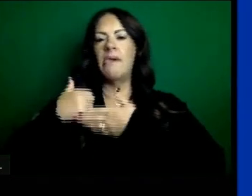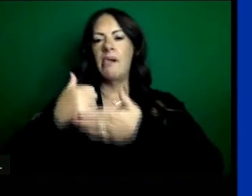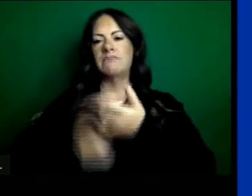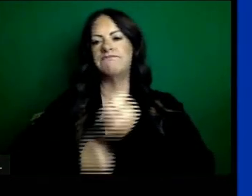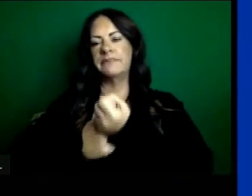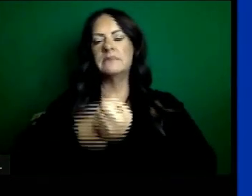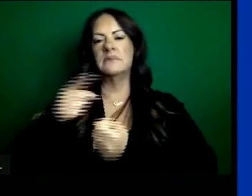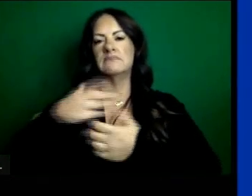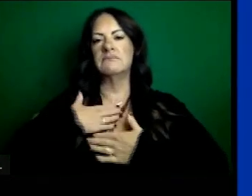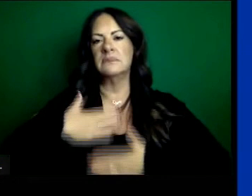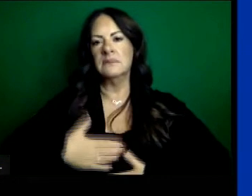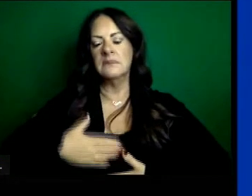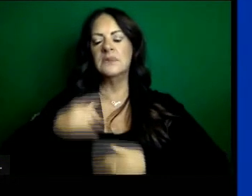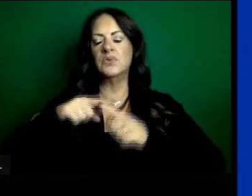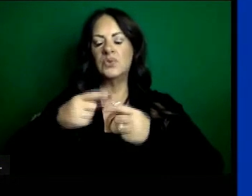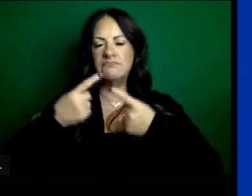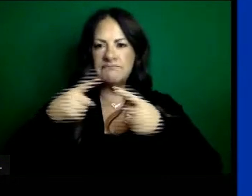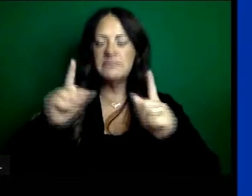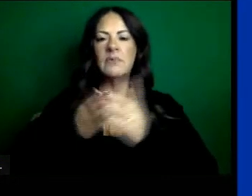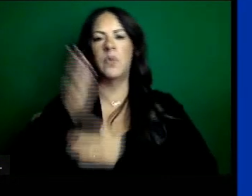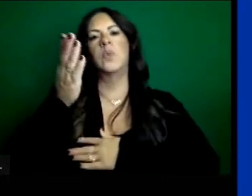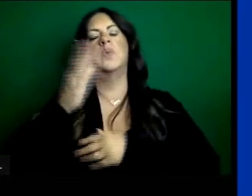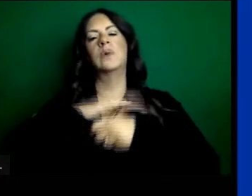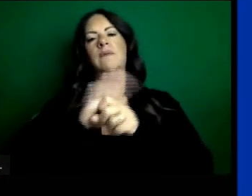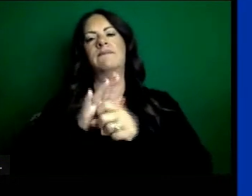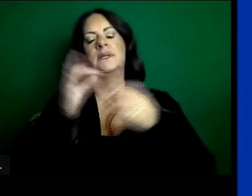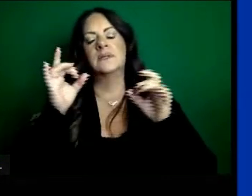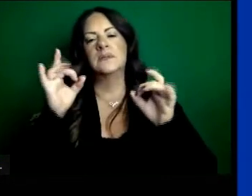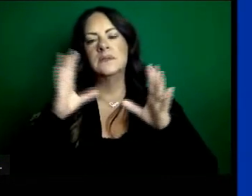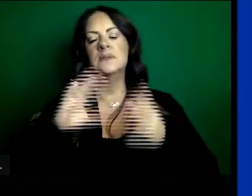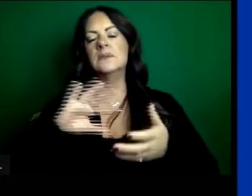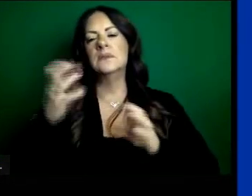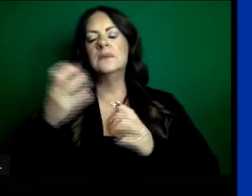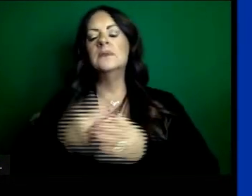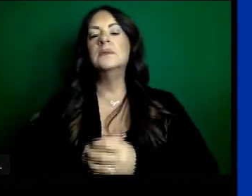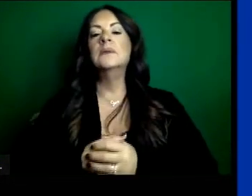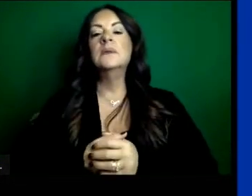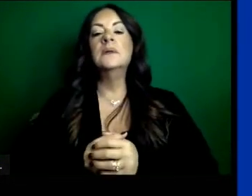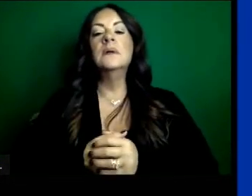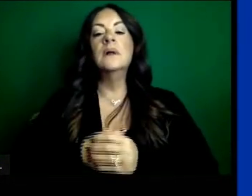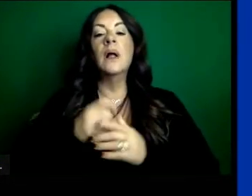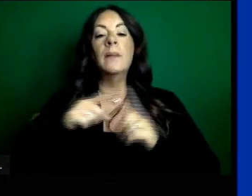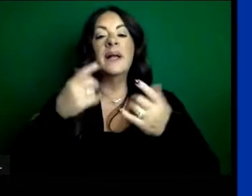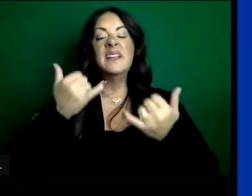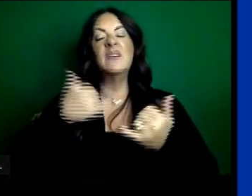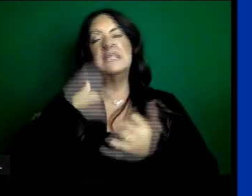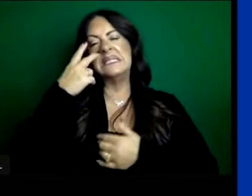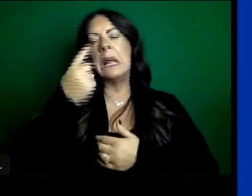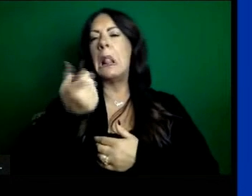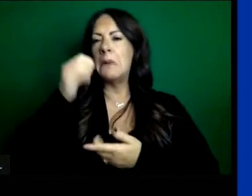THEY ARE ON VENTILATORS, THE RECEIVING OTHER LIFE SAVING CARE TO MAKE SURE THEY CAN GET